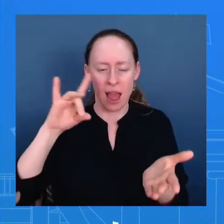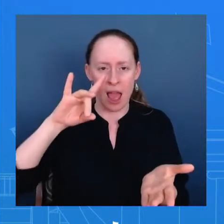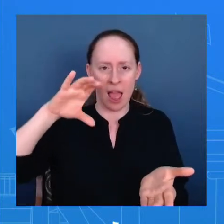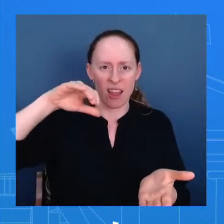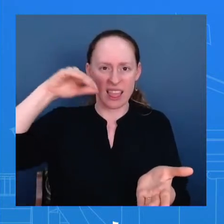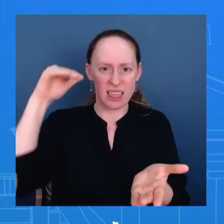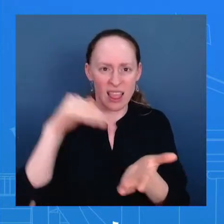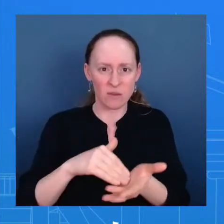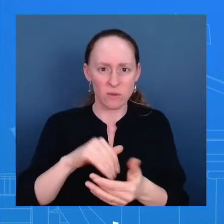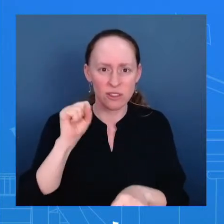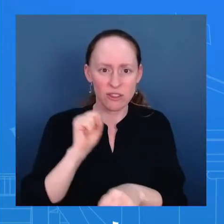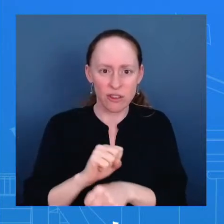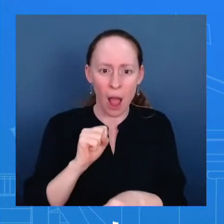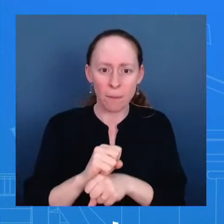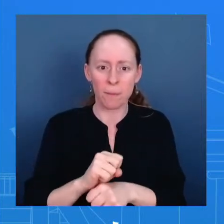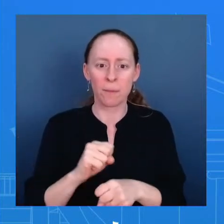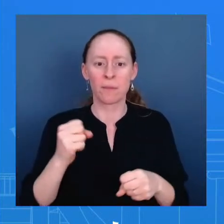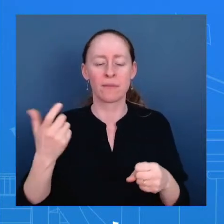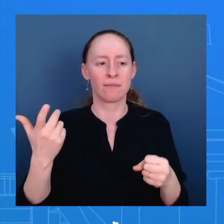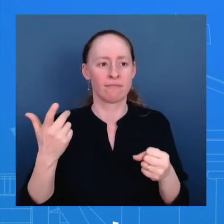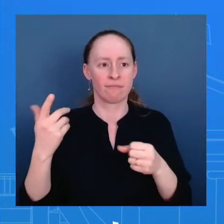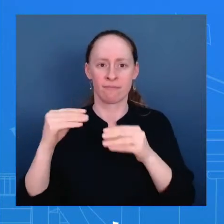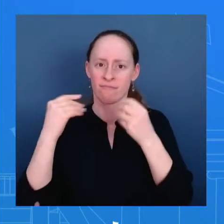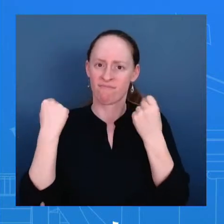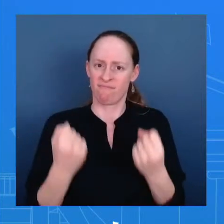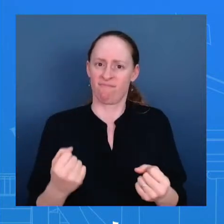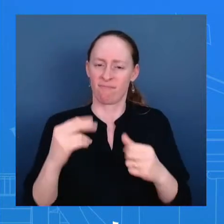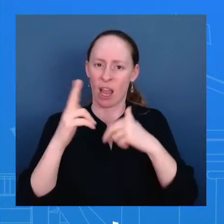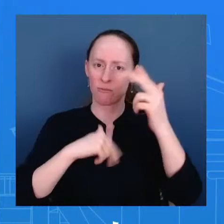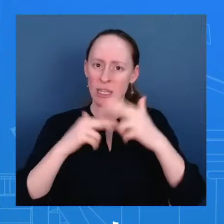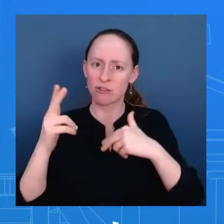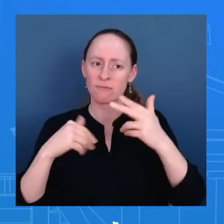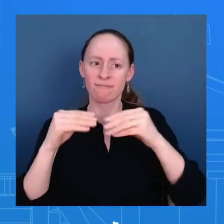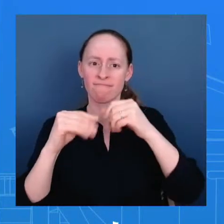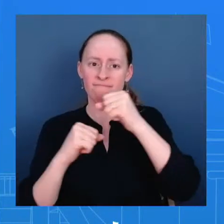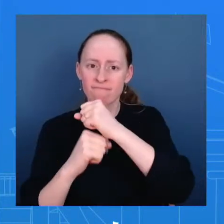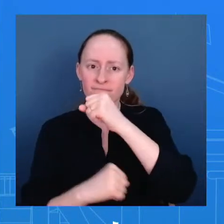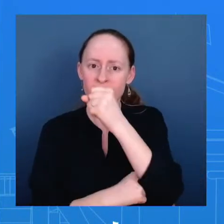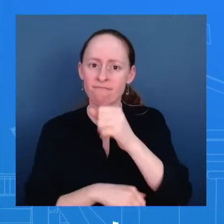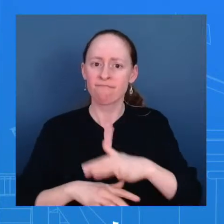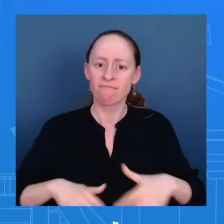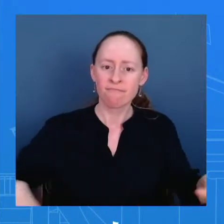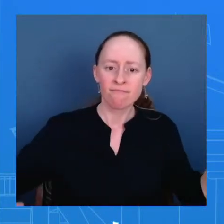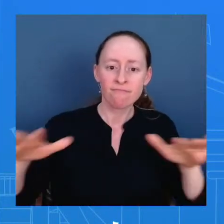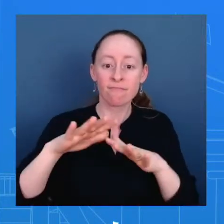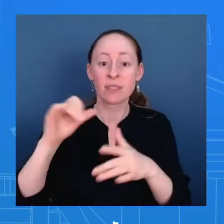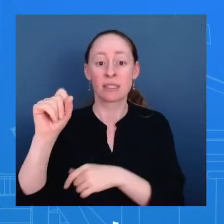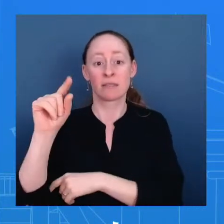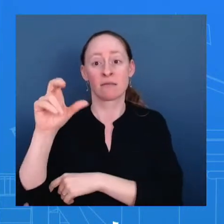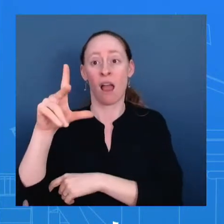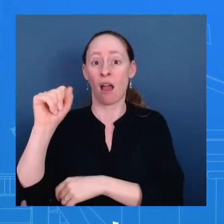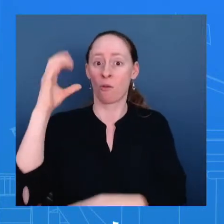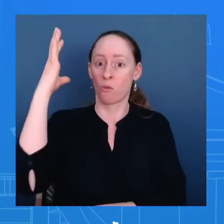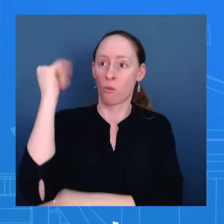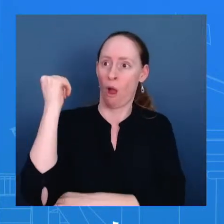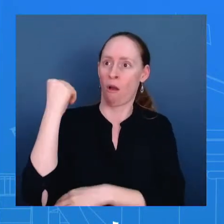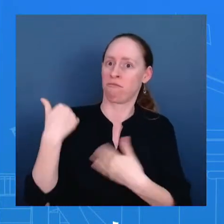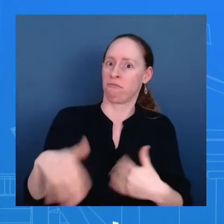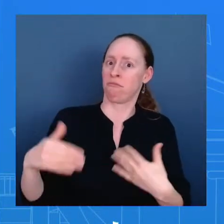That's what the President has been very focused on. Record stock market highs under President Biden are good for retirement accounts and household wealth.